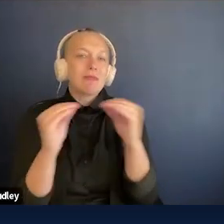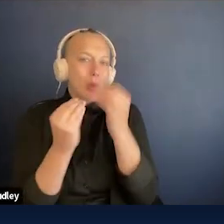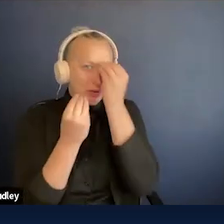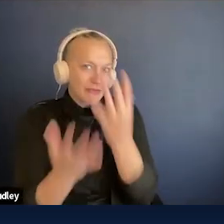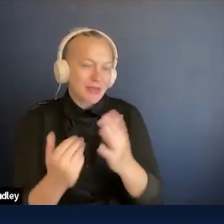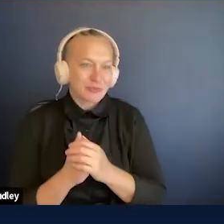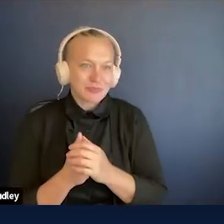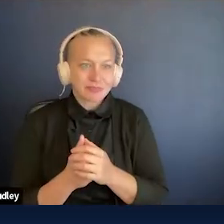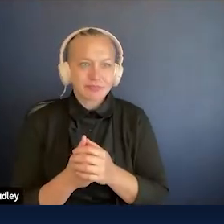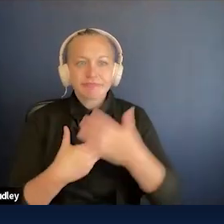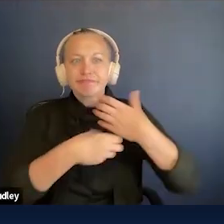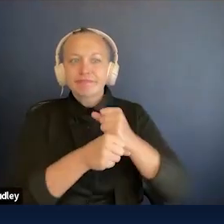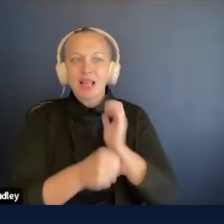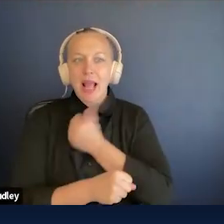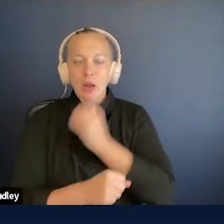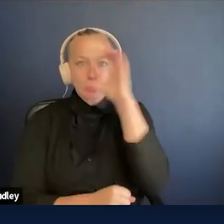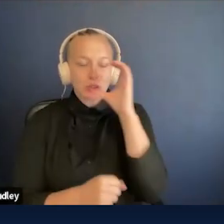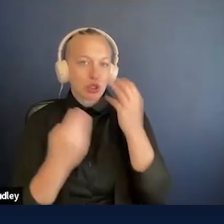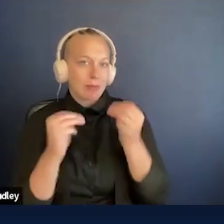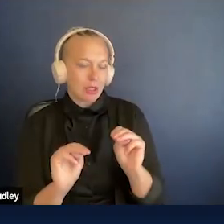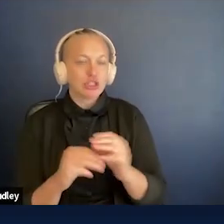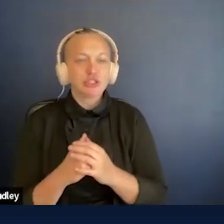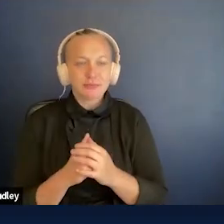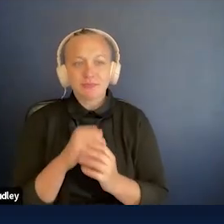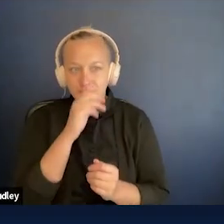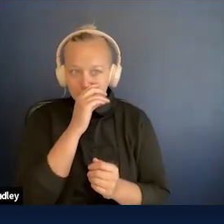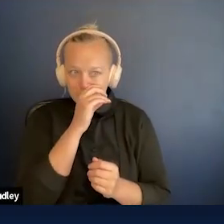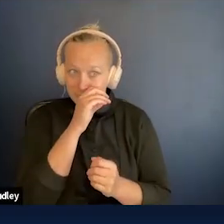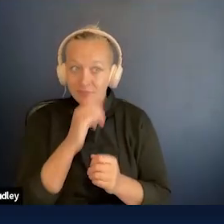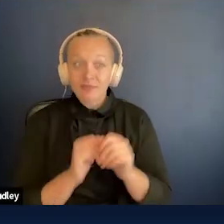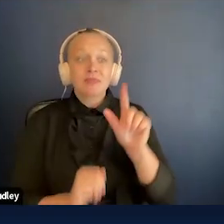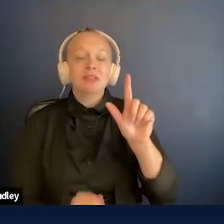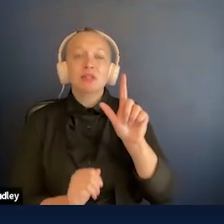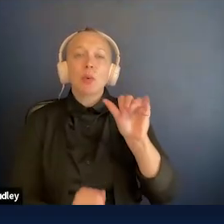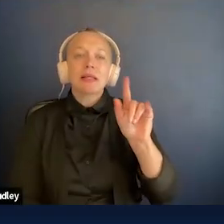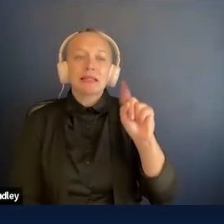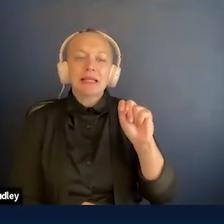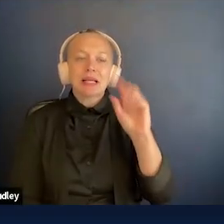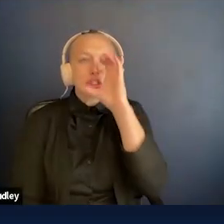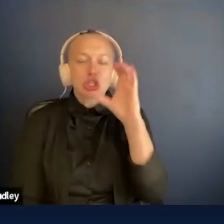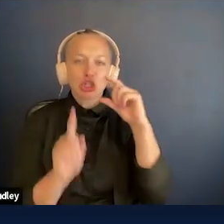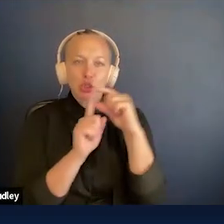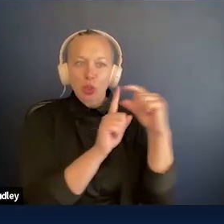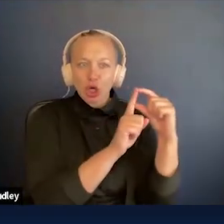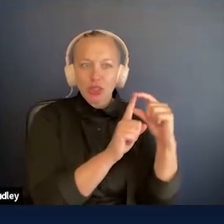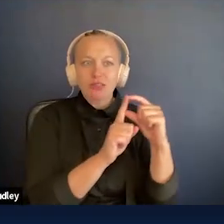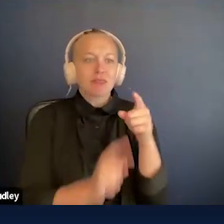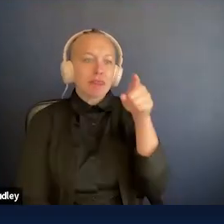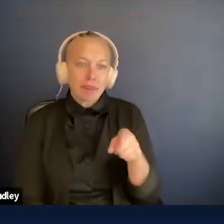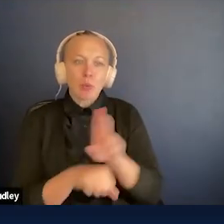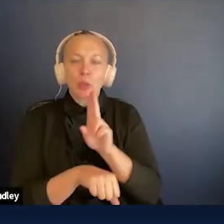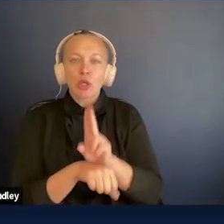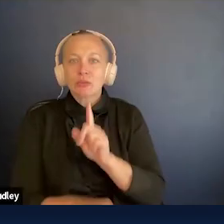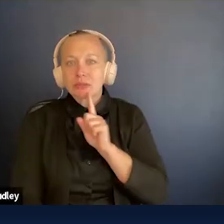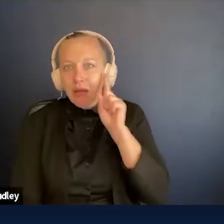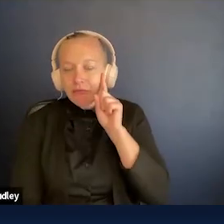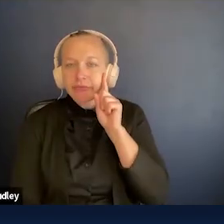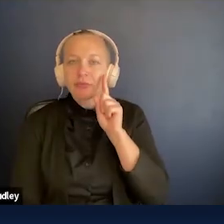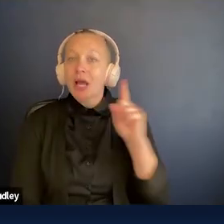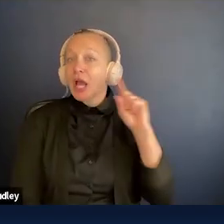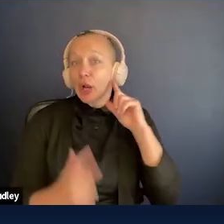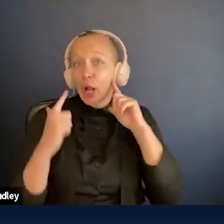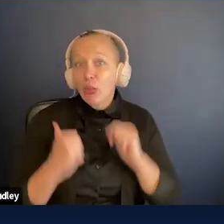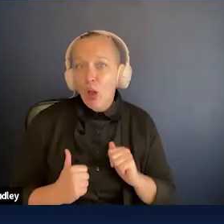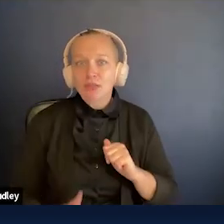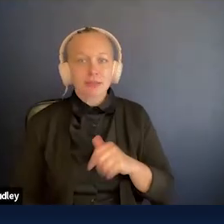Gonna go over the brickle with mythologies. So overall, this search, um… literature search keywords are kind of related to Japanese hearing loss, pregnant-related terms, and this can include anything from prenatal care.